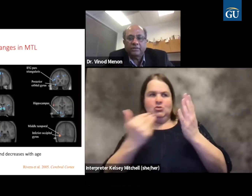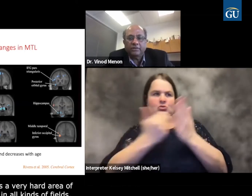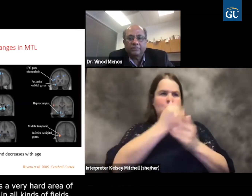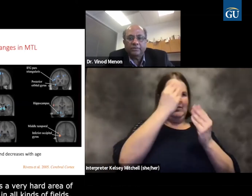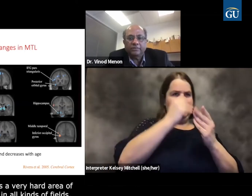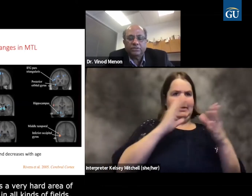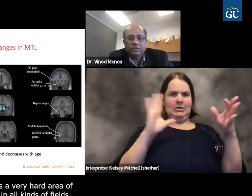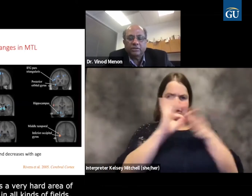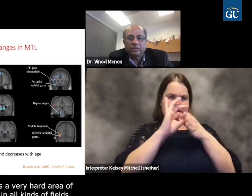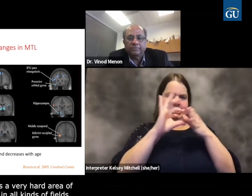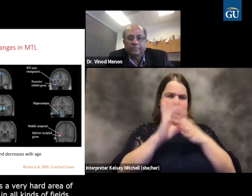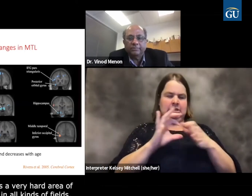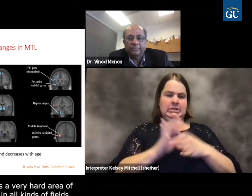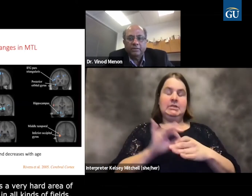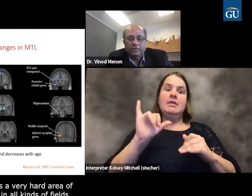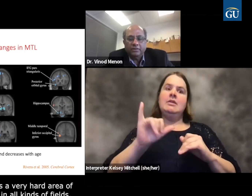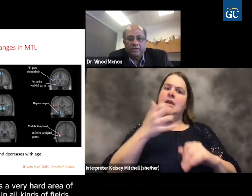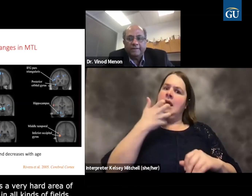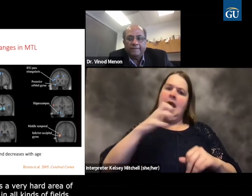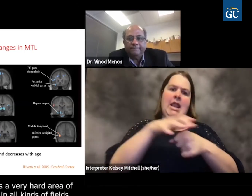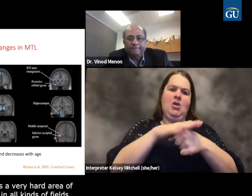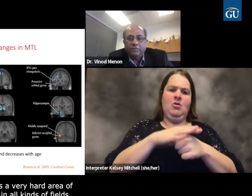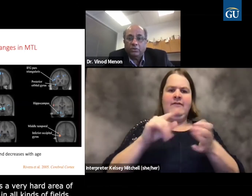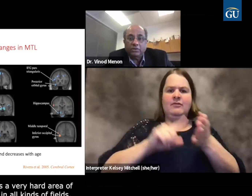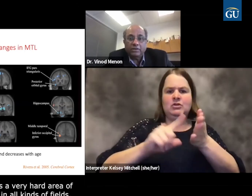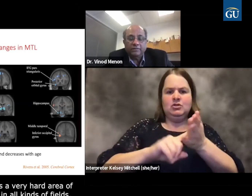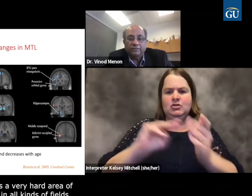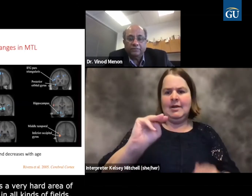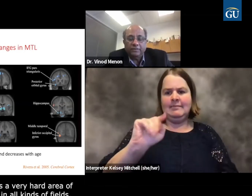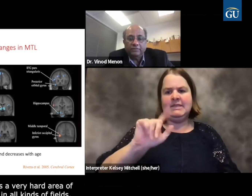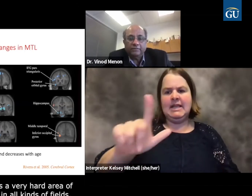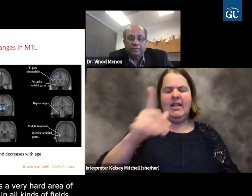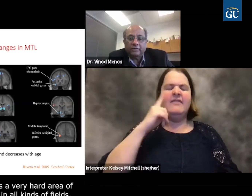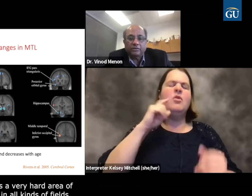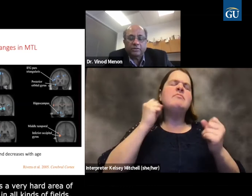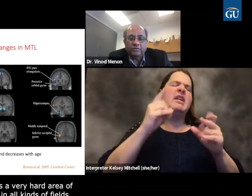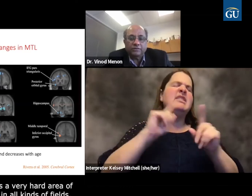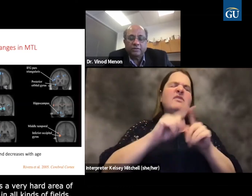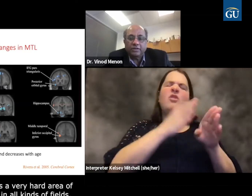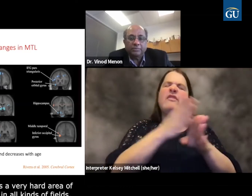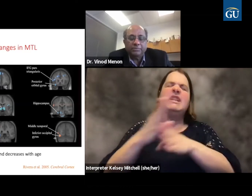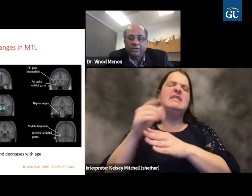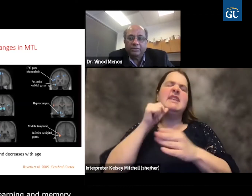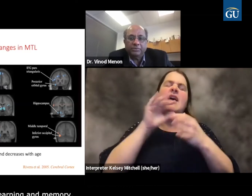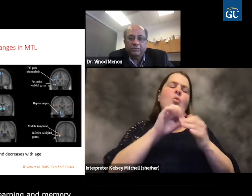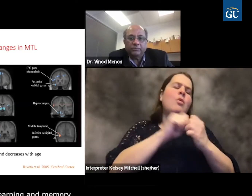and that's a very hot area of research in